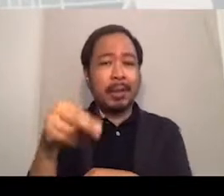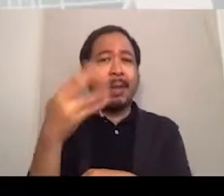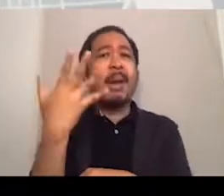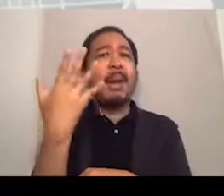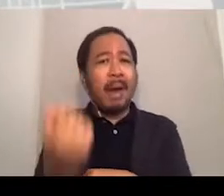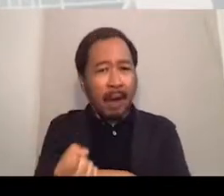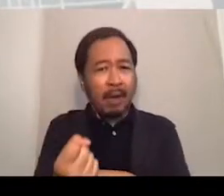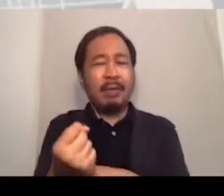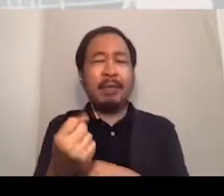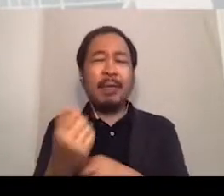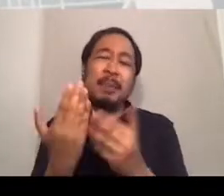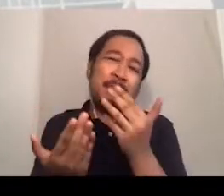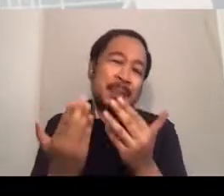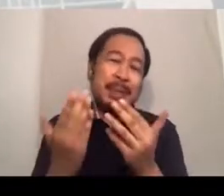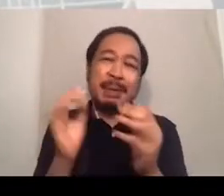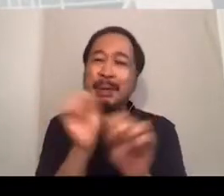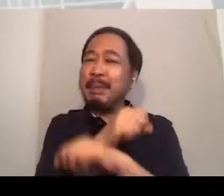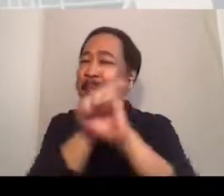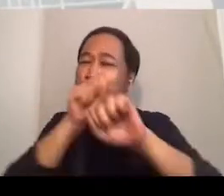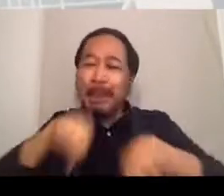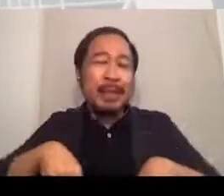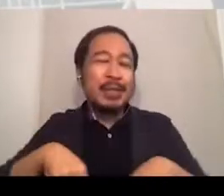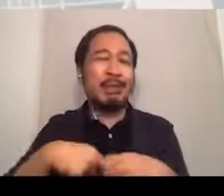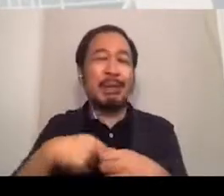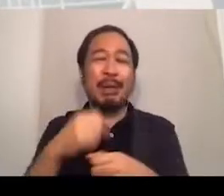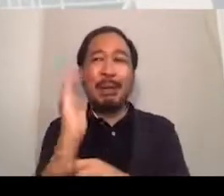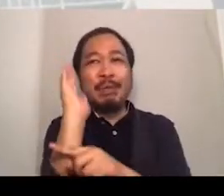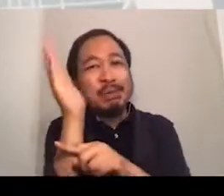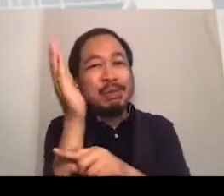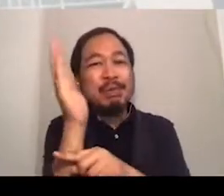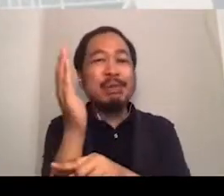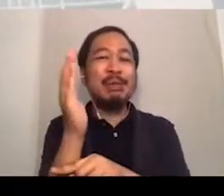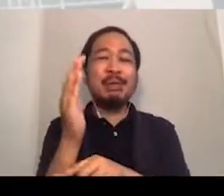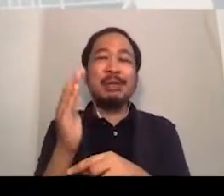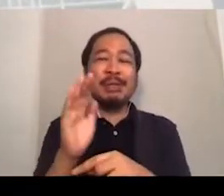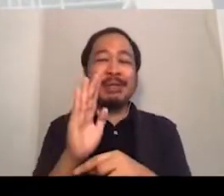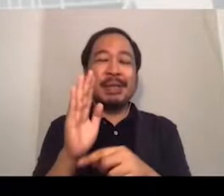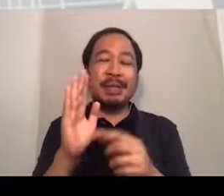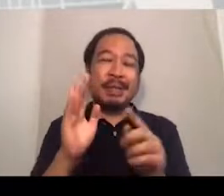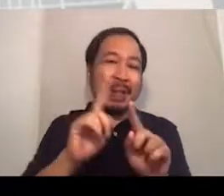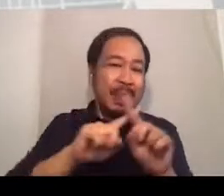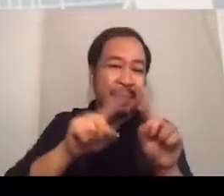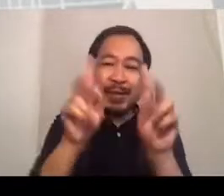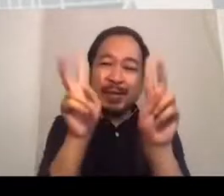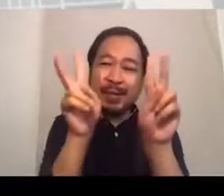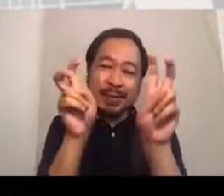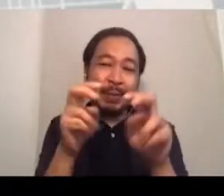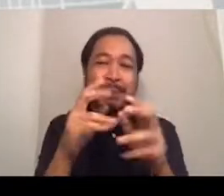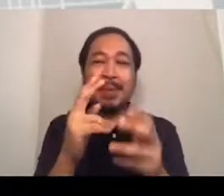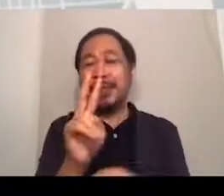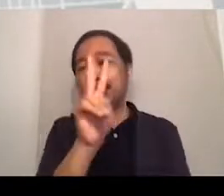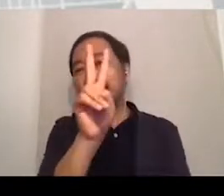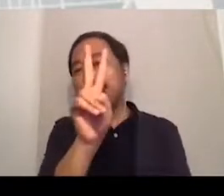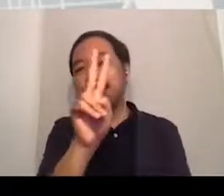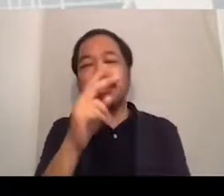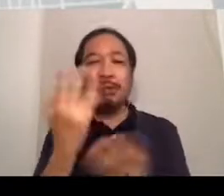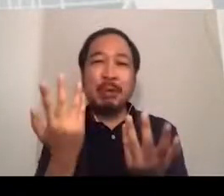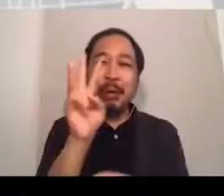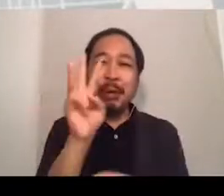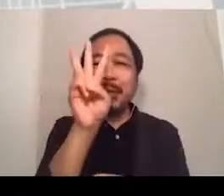But I think that we are already going to get a lot of richness out of it, because even in those two or three minutes, we are going to get a glimpse